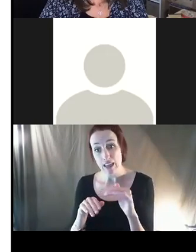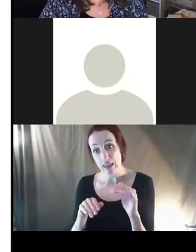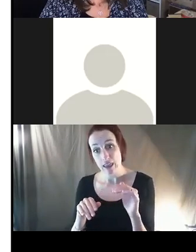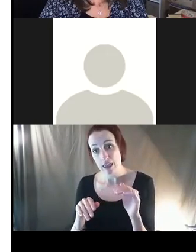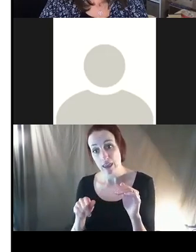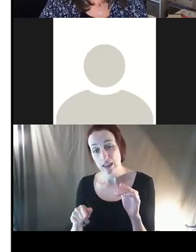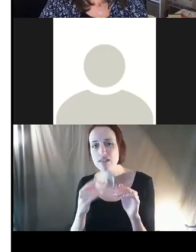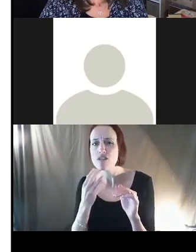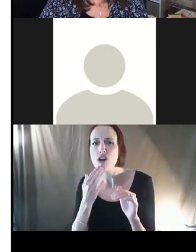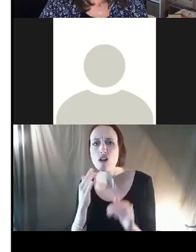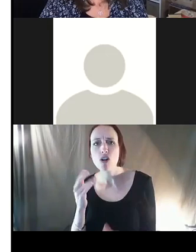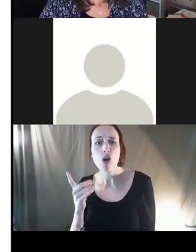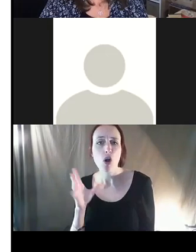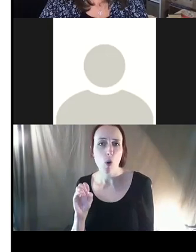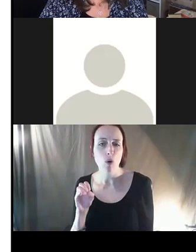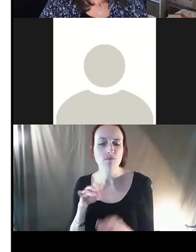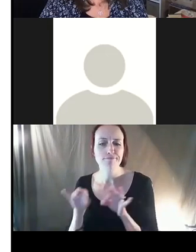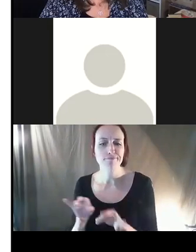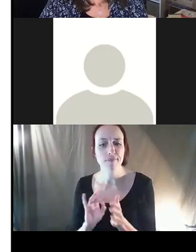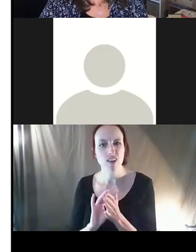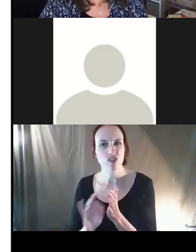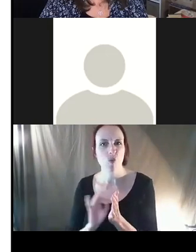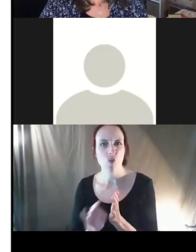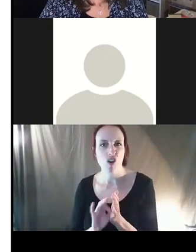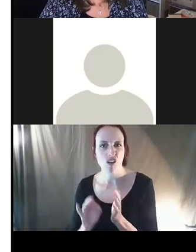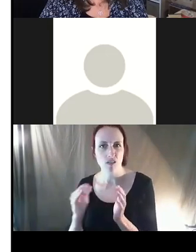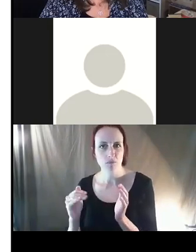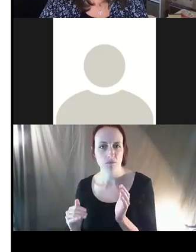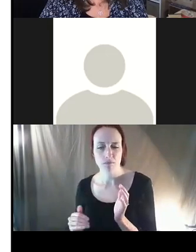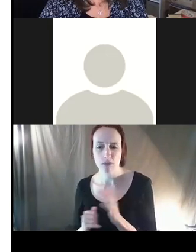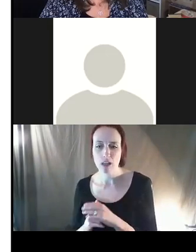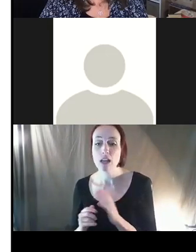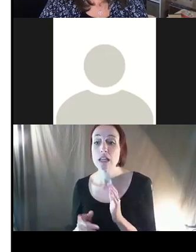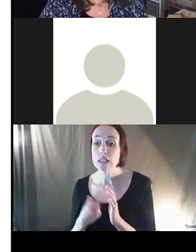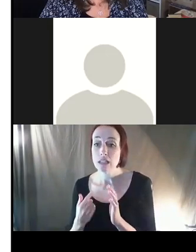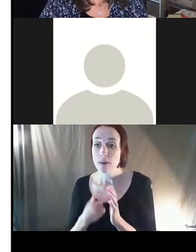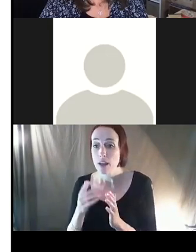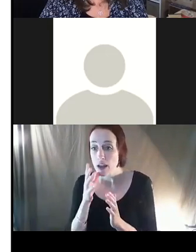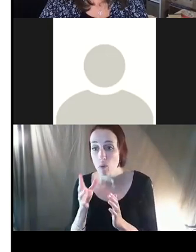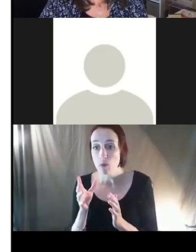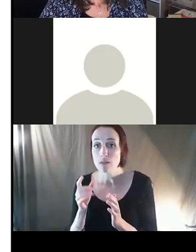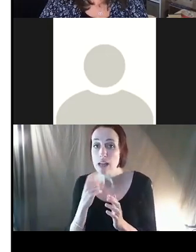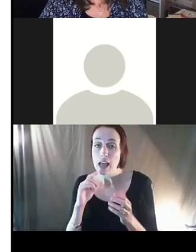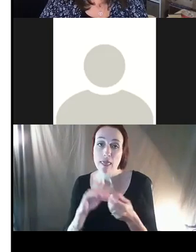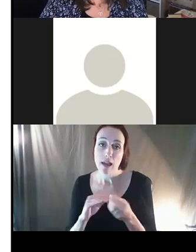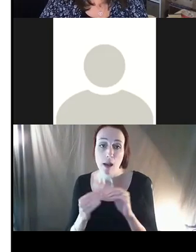they are scoring your information. It sometimes tells the number of instances, but then gives you an idea.